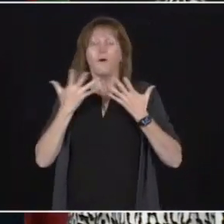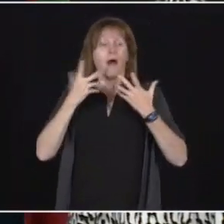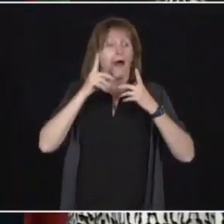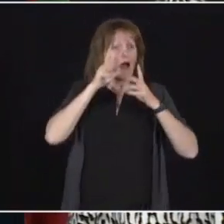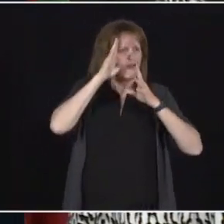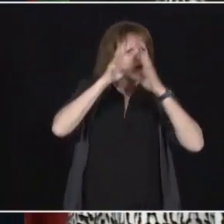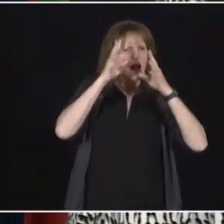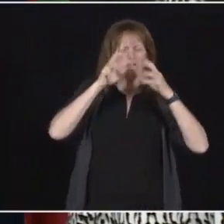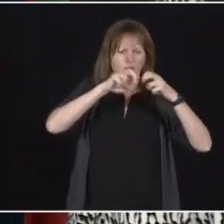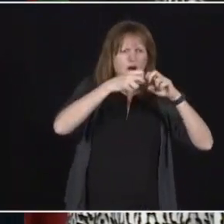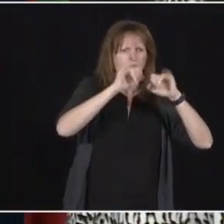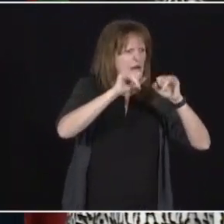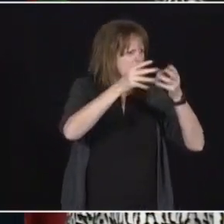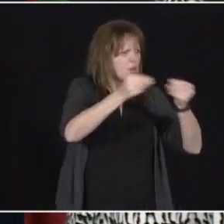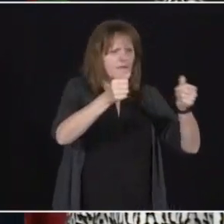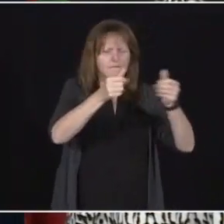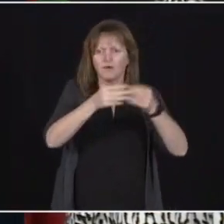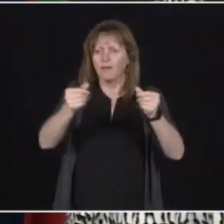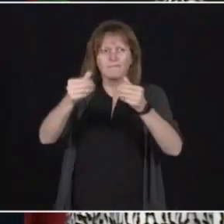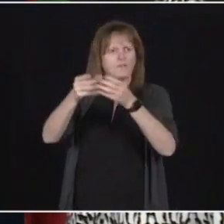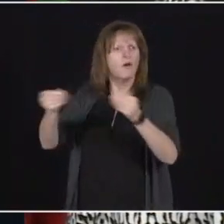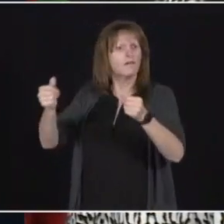challenges.